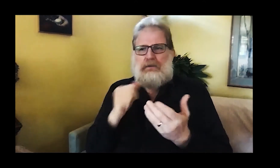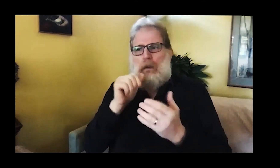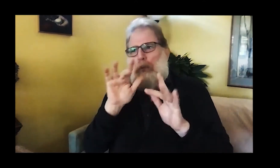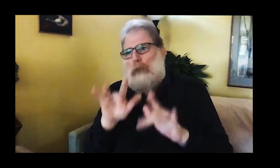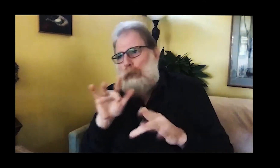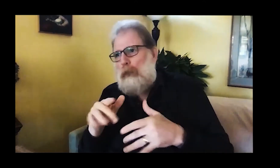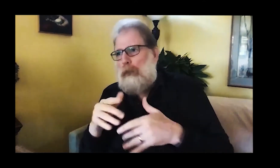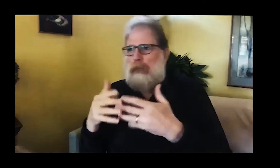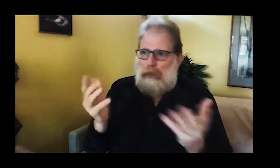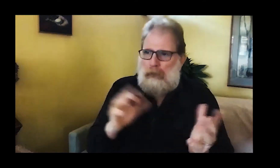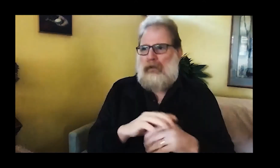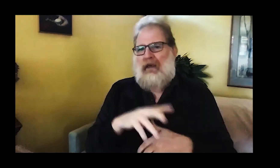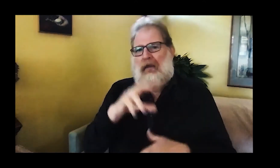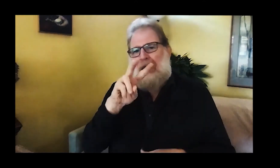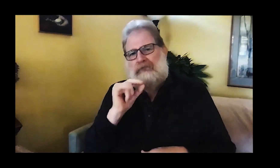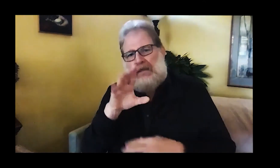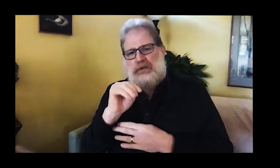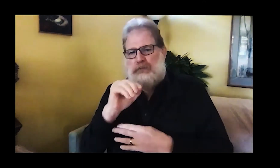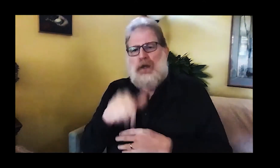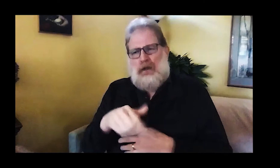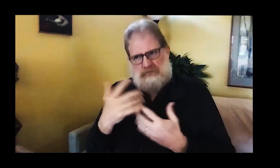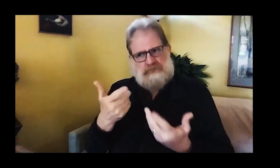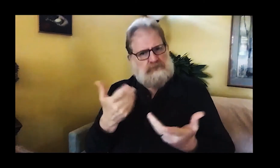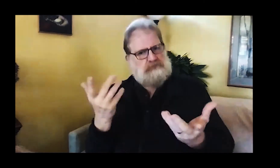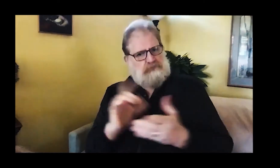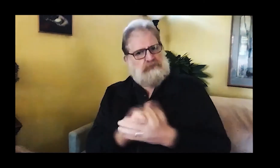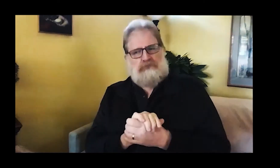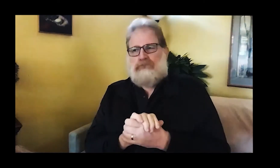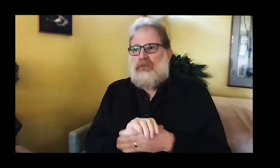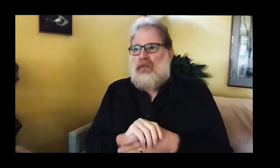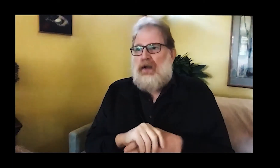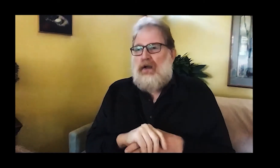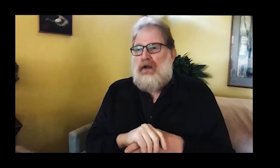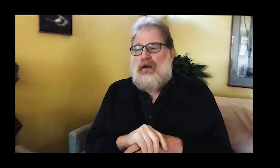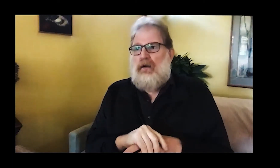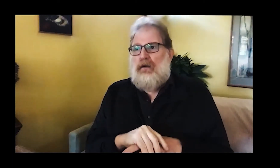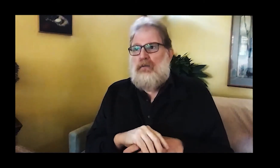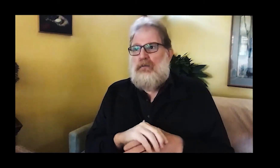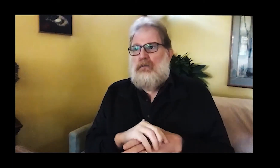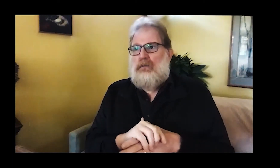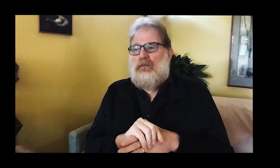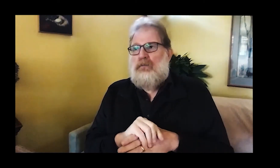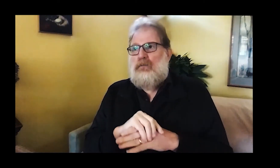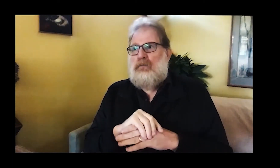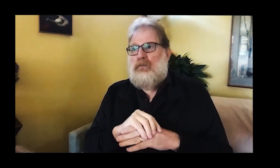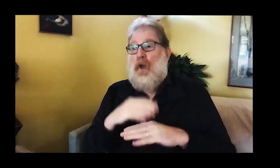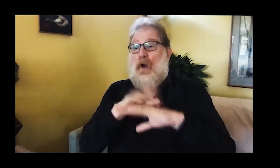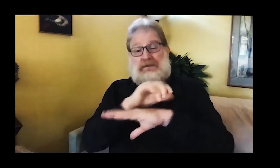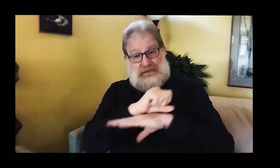some kind of sad pathetic story, not a victim like that.. um for the stage…